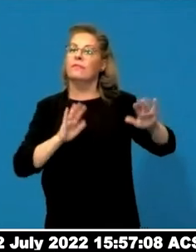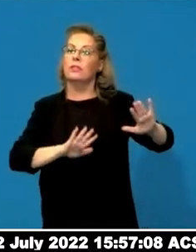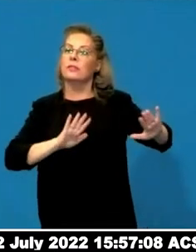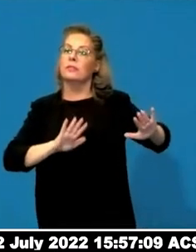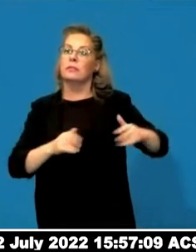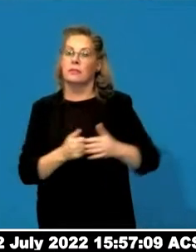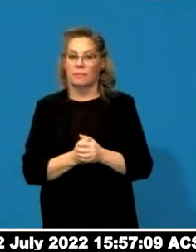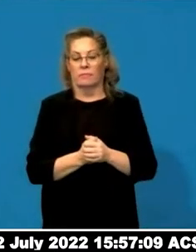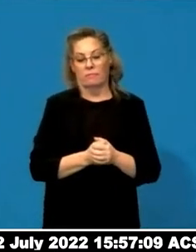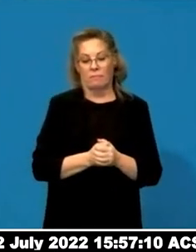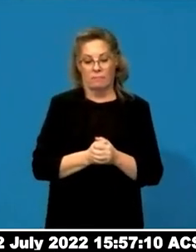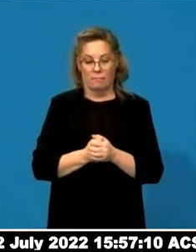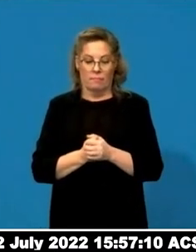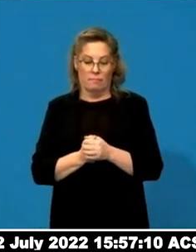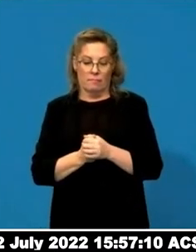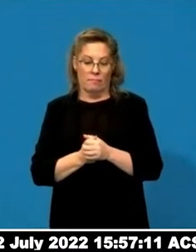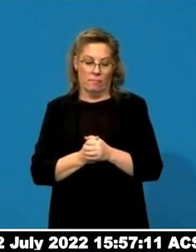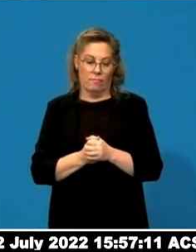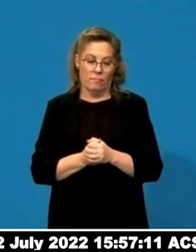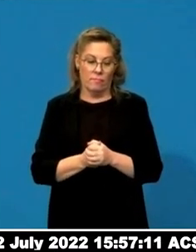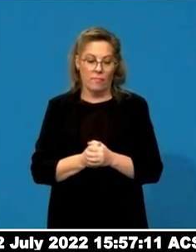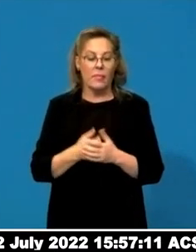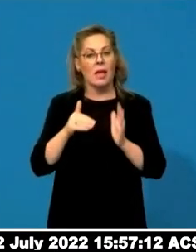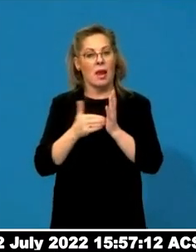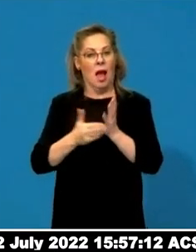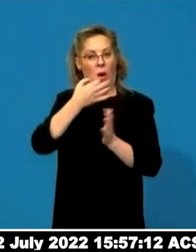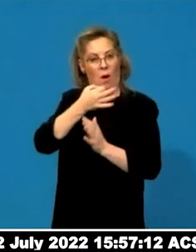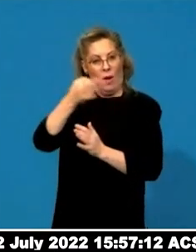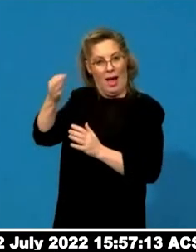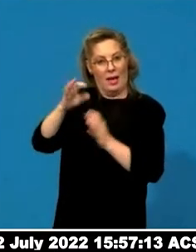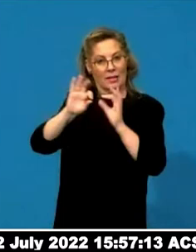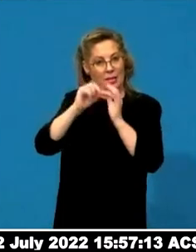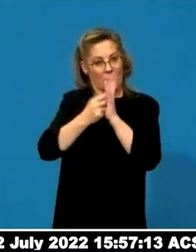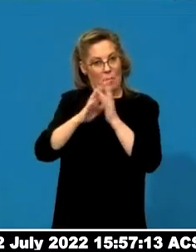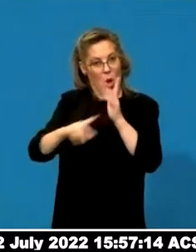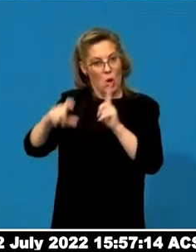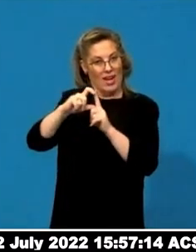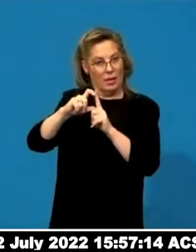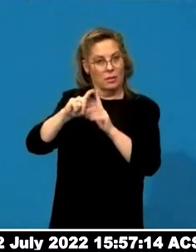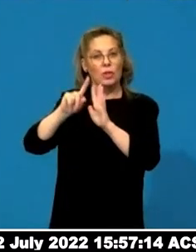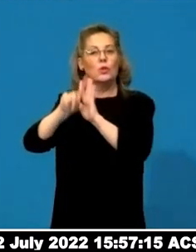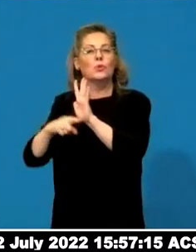I would like to call upon Bernard Jnr to come forward now.